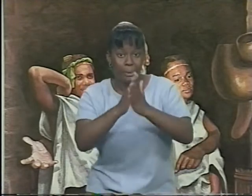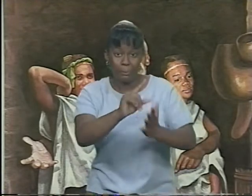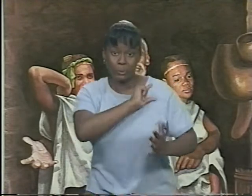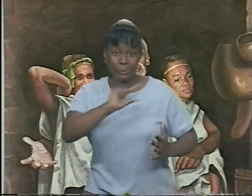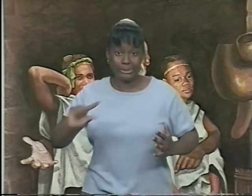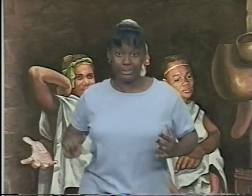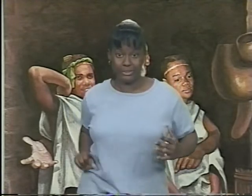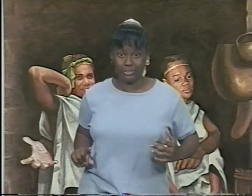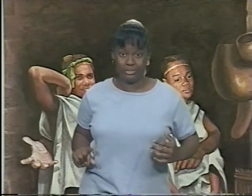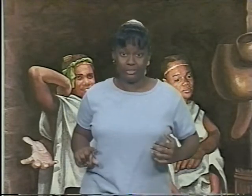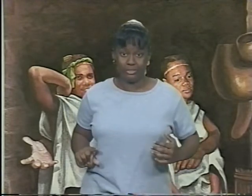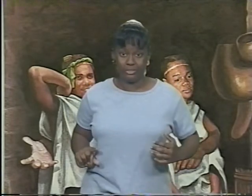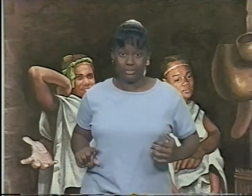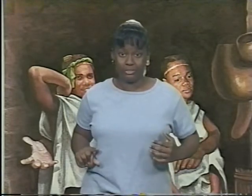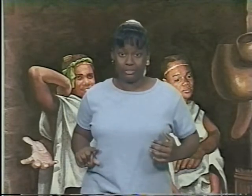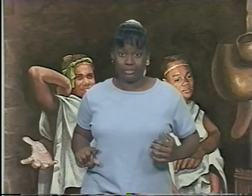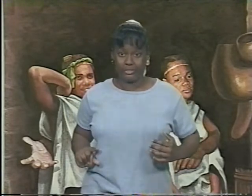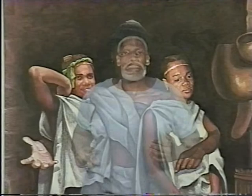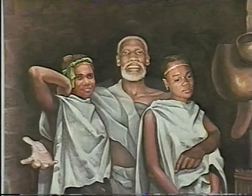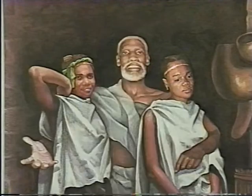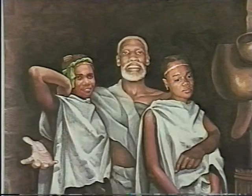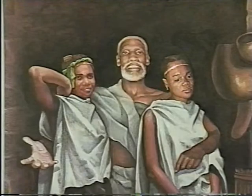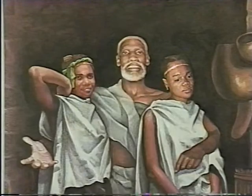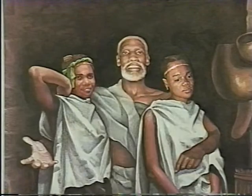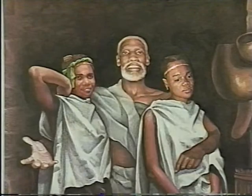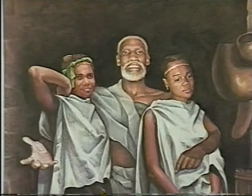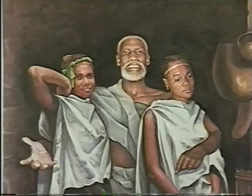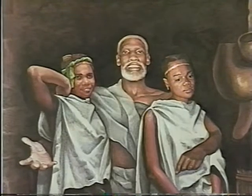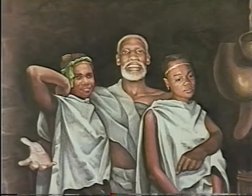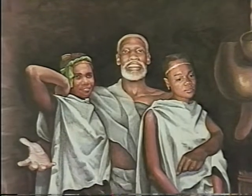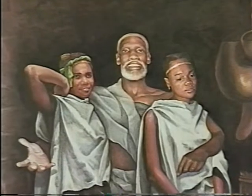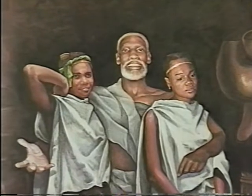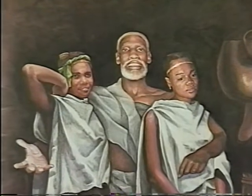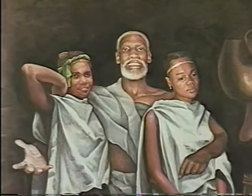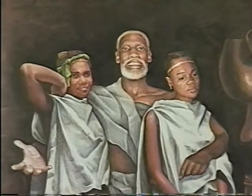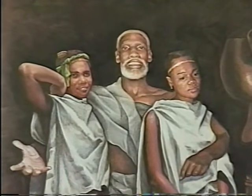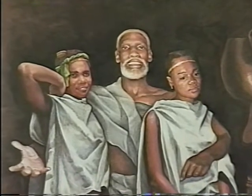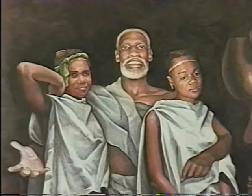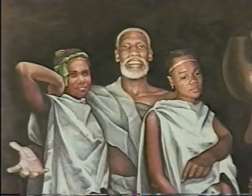and he will choose one to become Queen!" the messenger proclaimed.